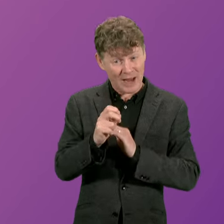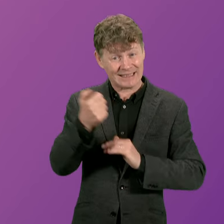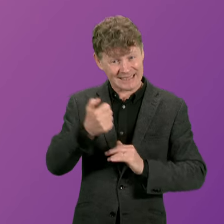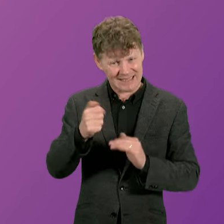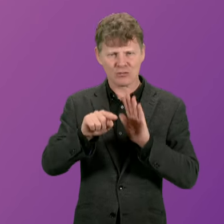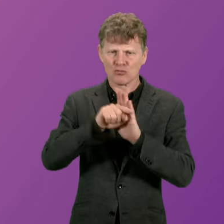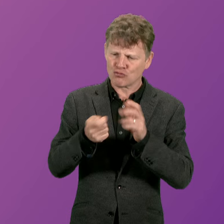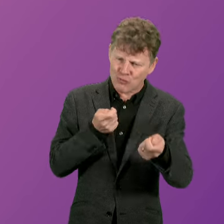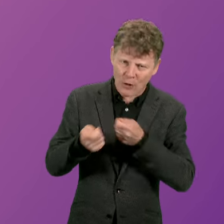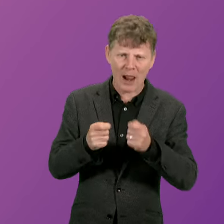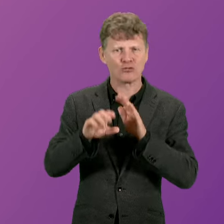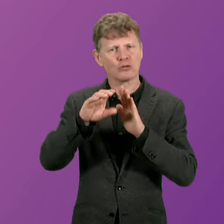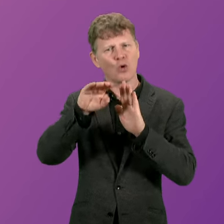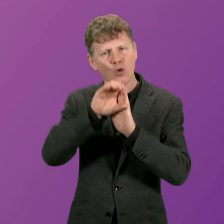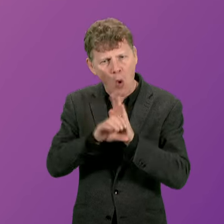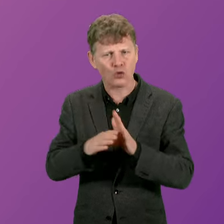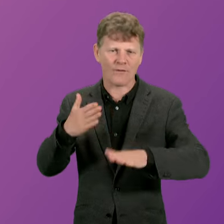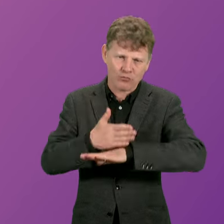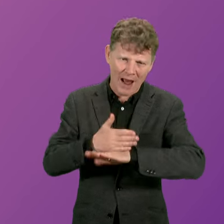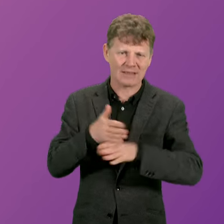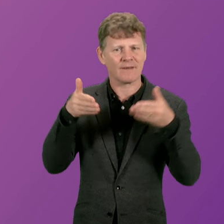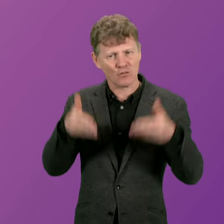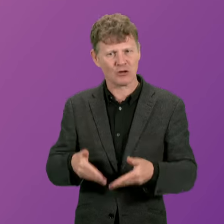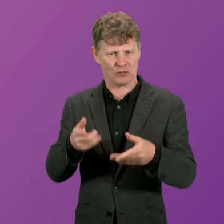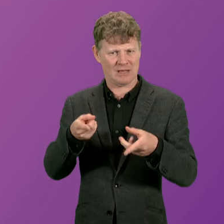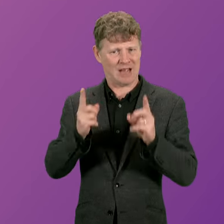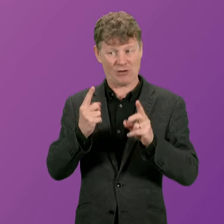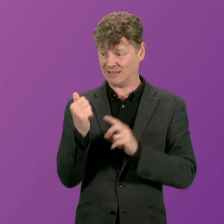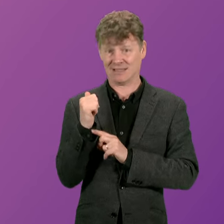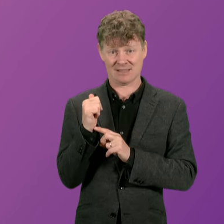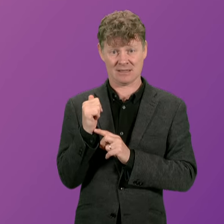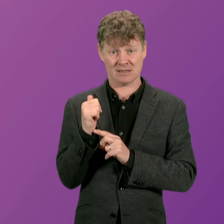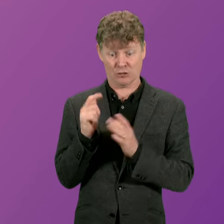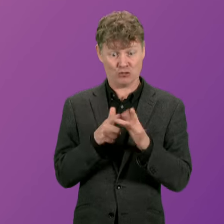practice for funeral directors were passed in January but will not be implemented until